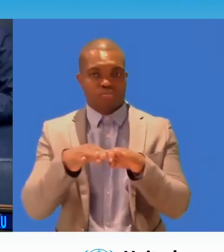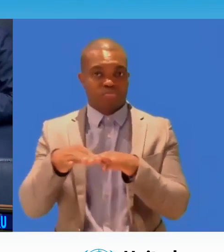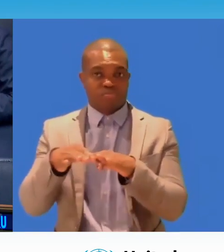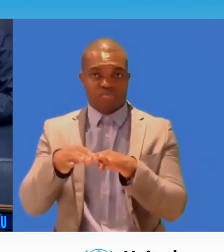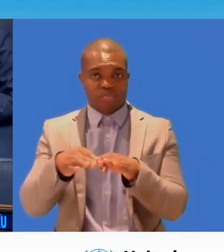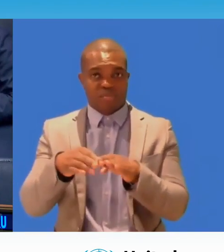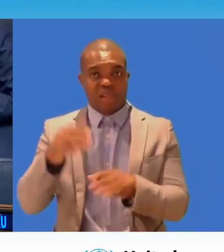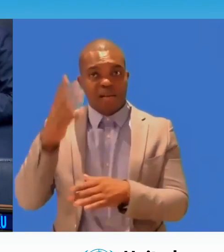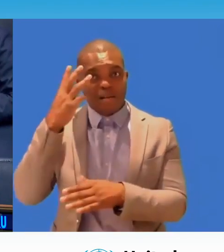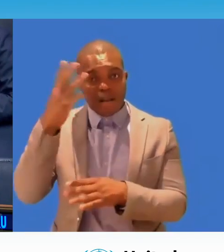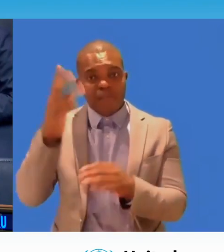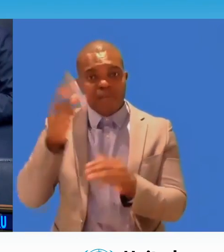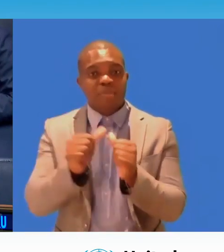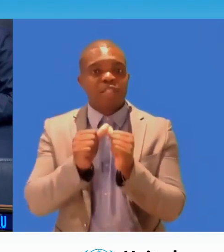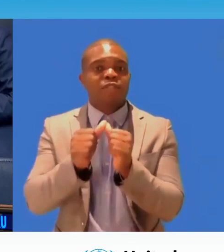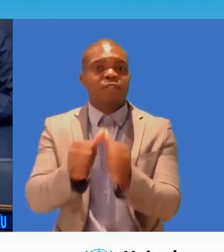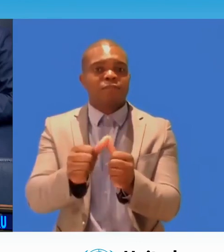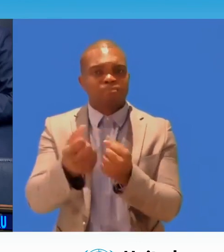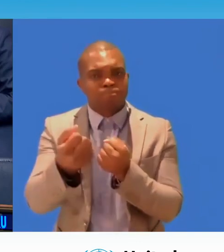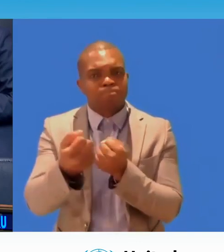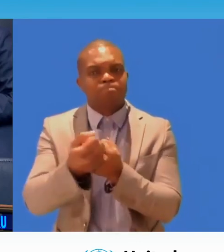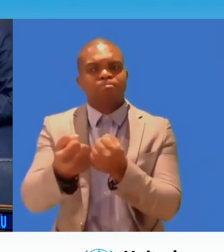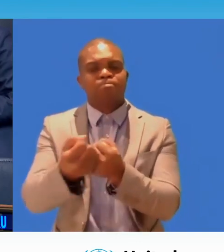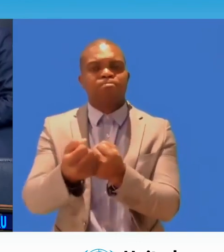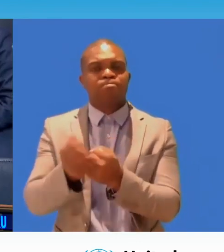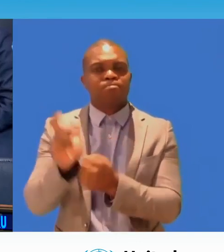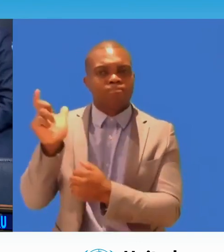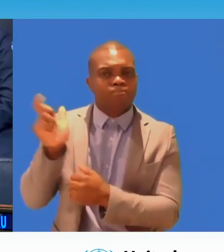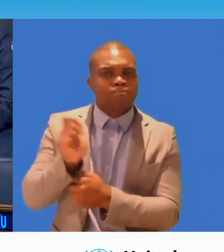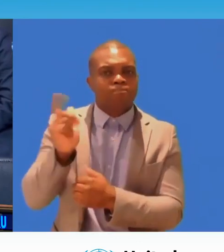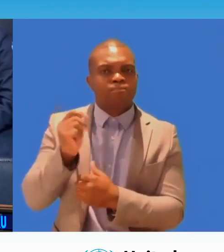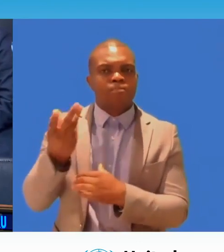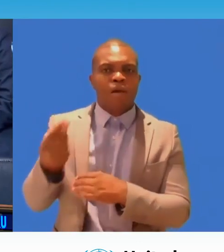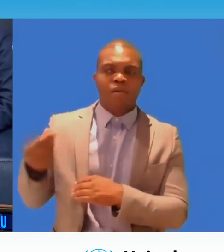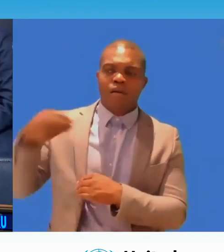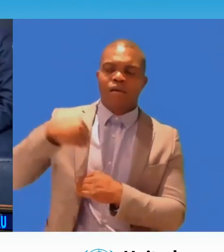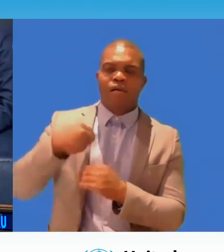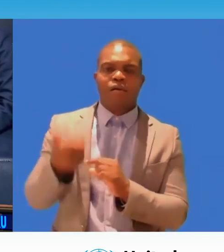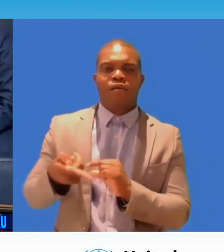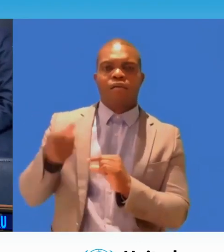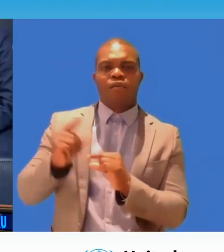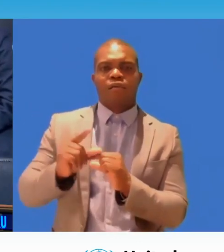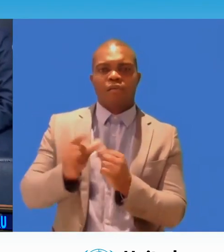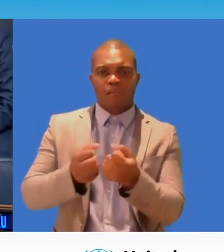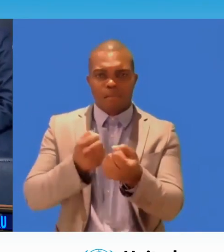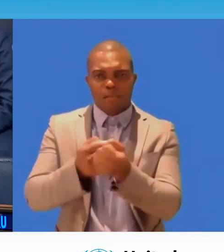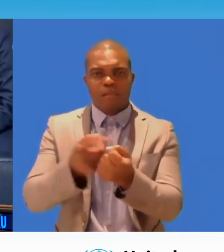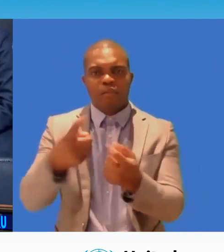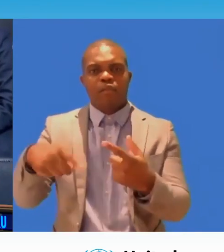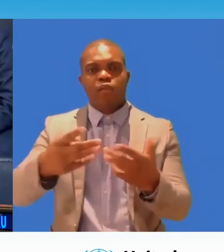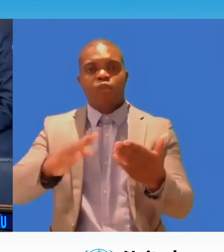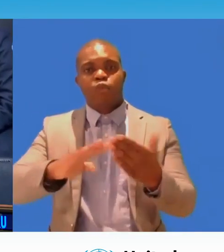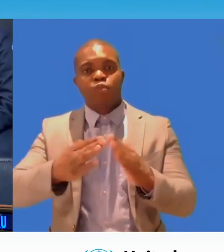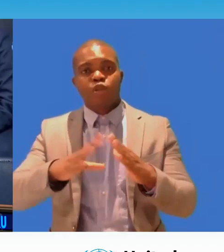their community and cultural Life Social Security and movement among others Mr chairs this despite